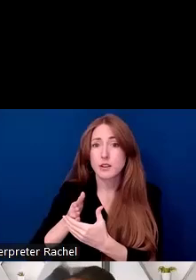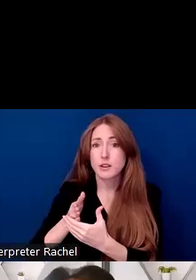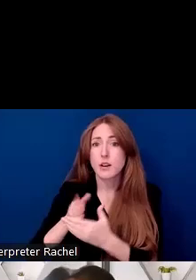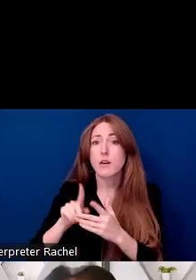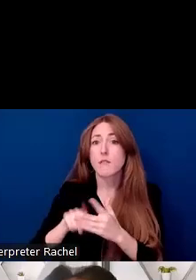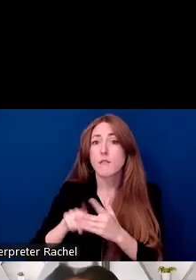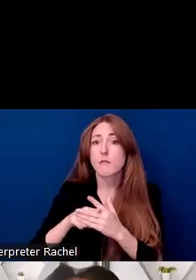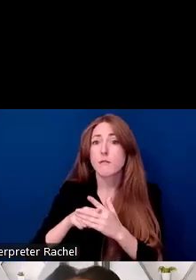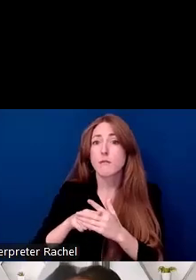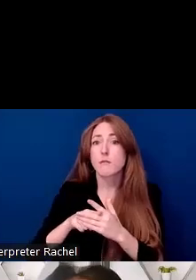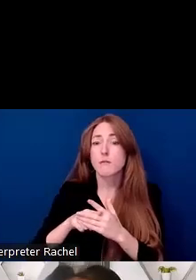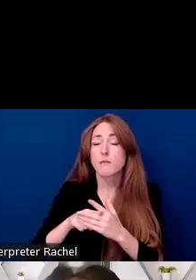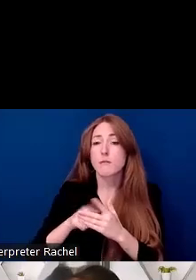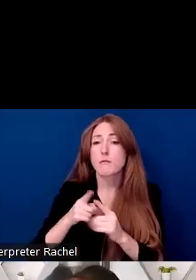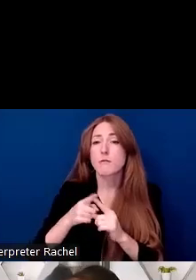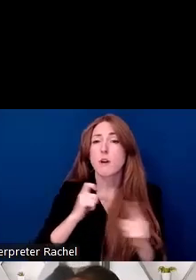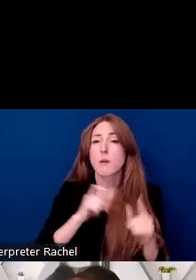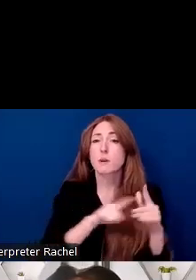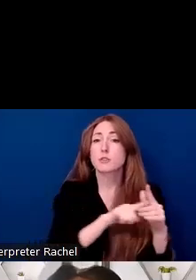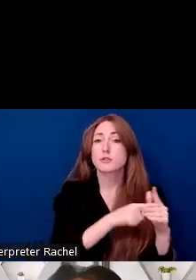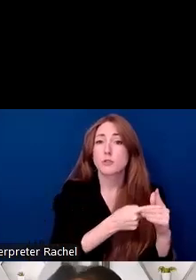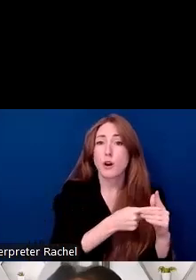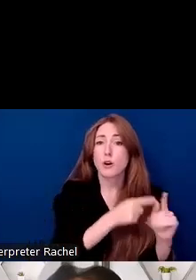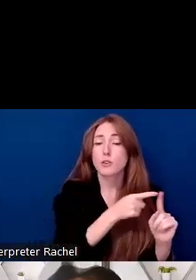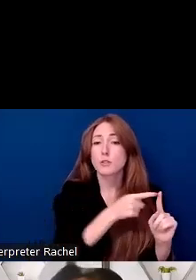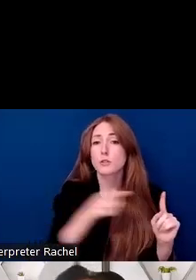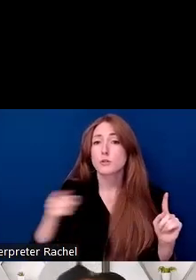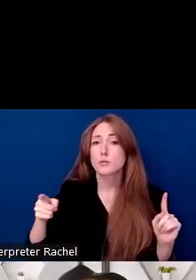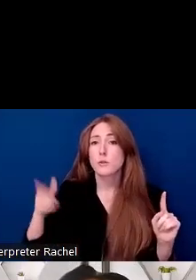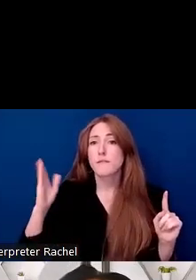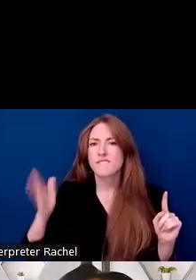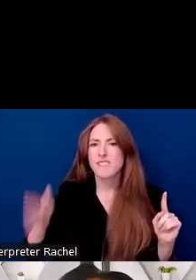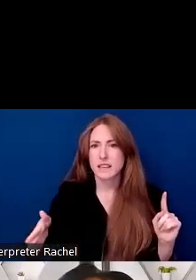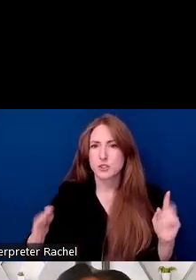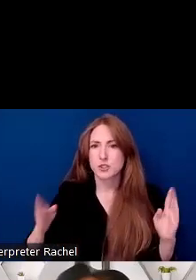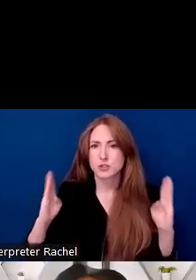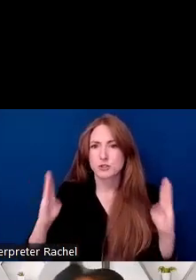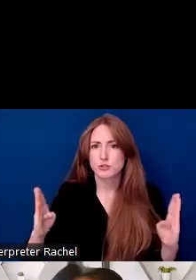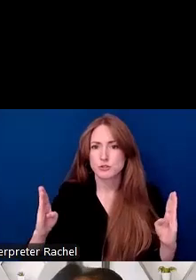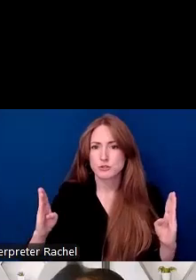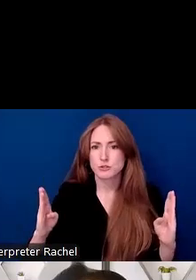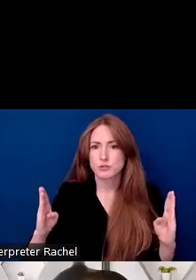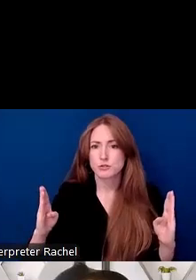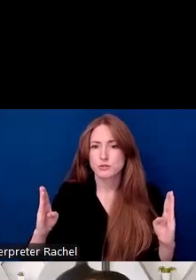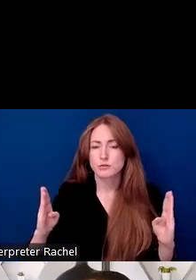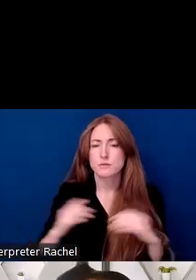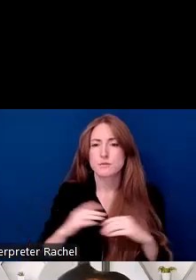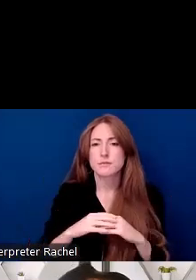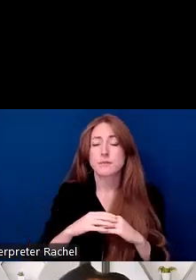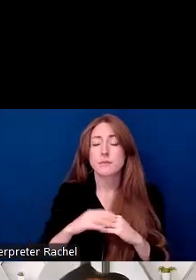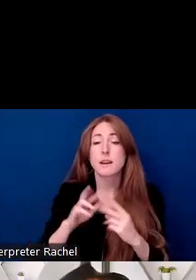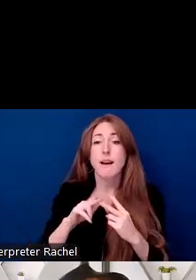participants who started the study in each group, whether intervention or control group. For the